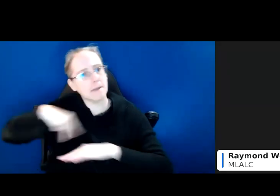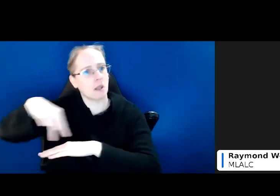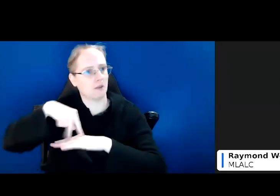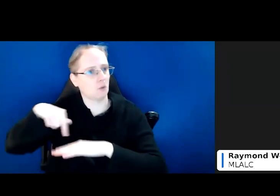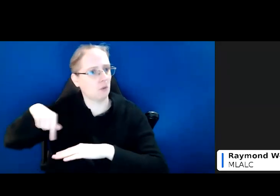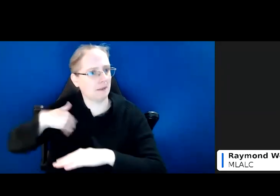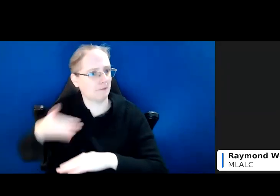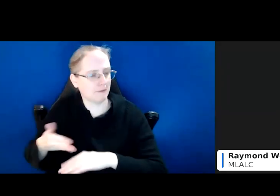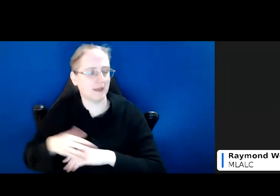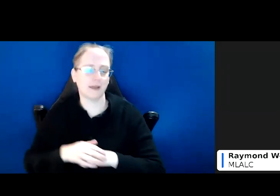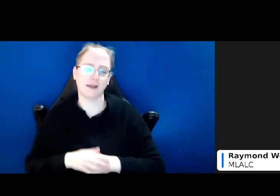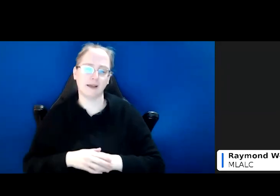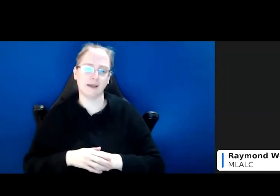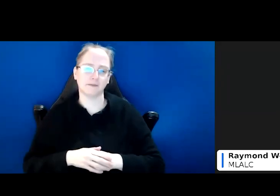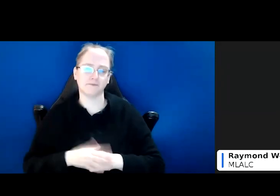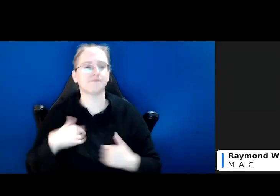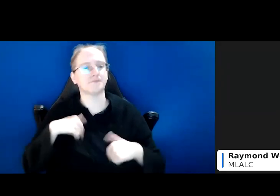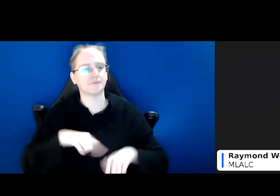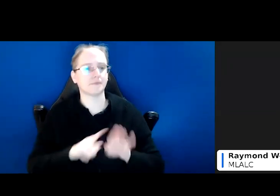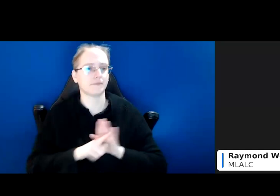obviously I'm here on behalf of the Metropolitan Local Aboriginal Land